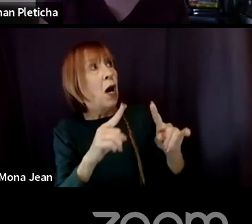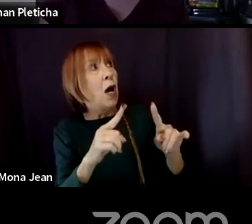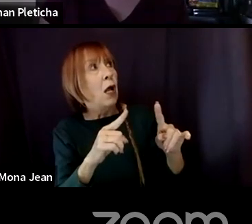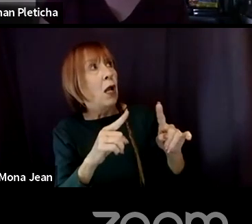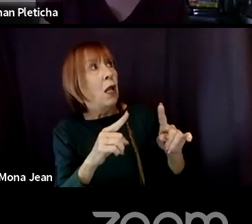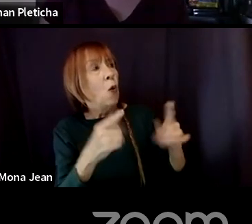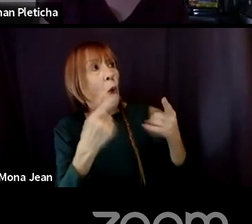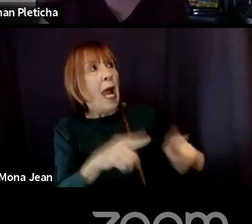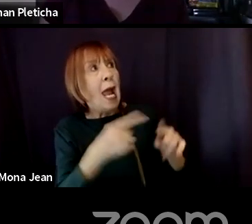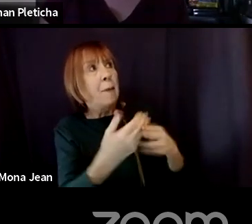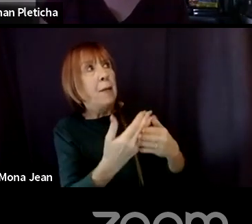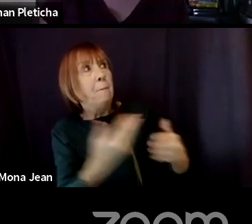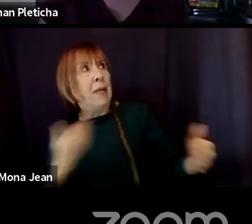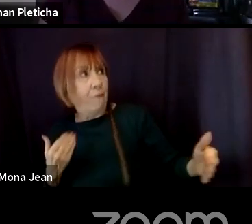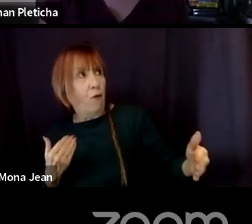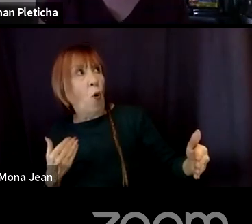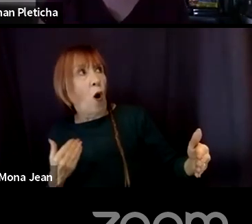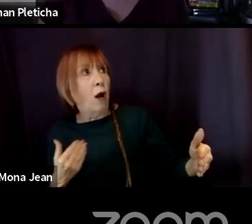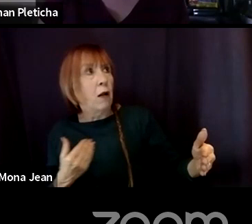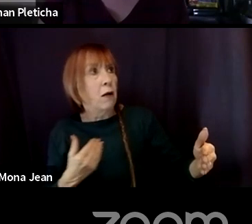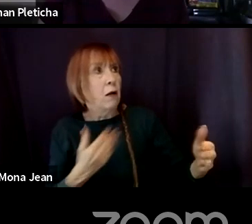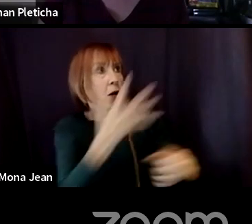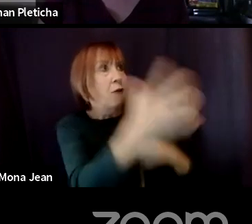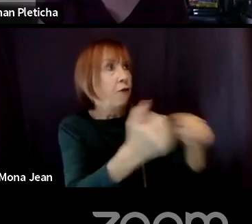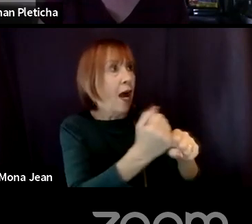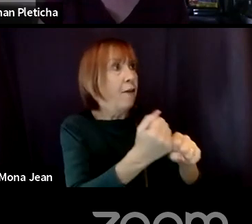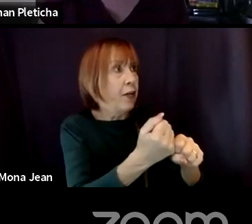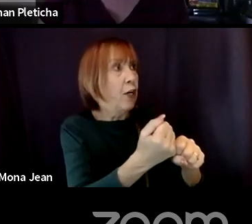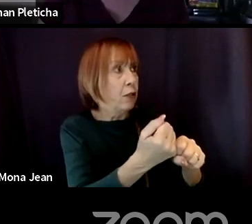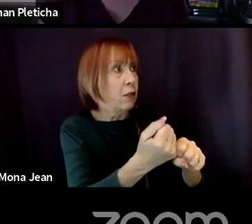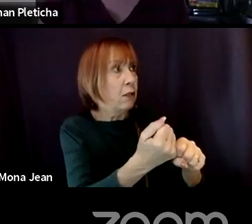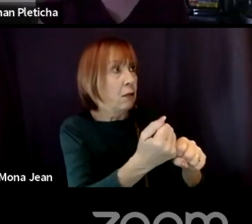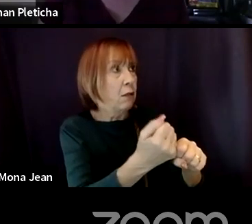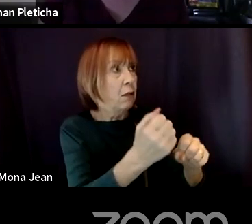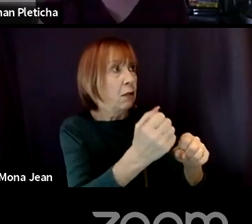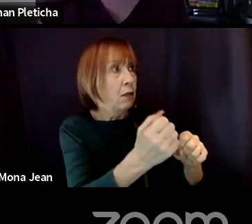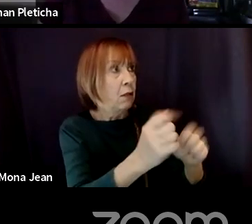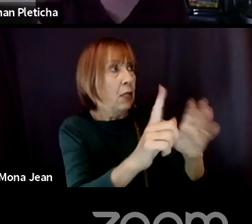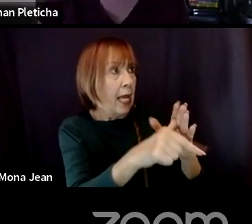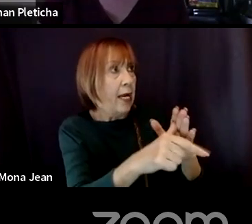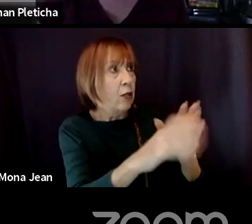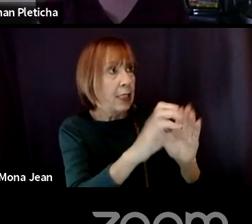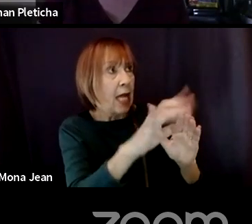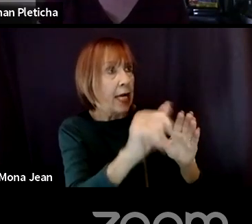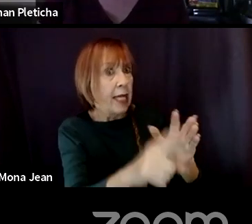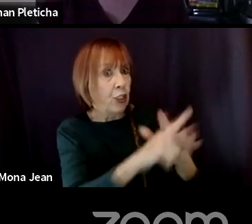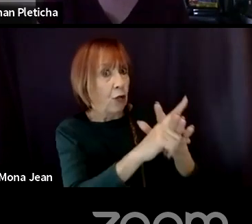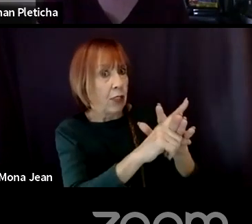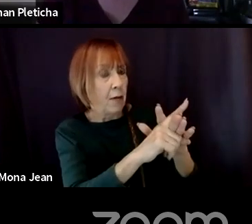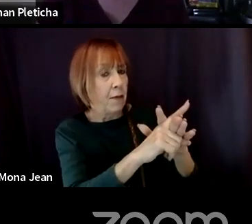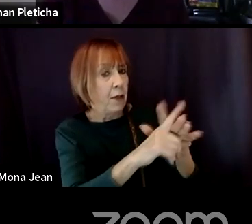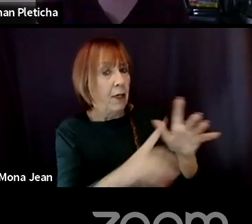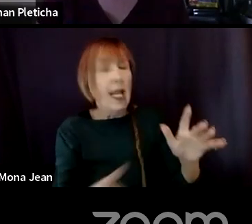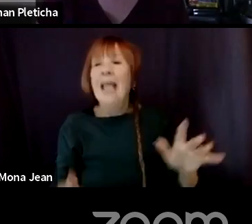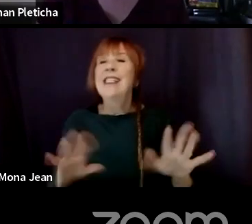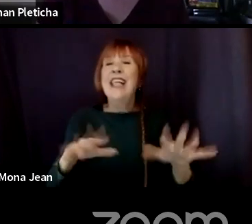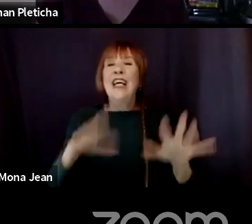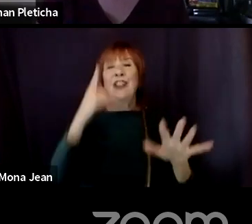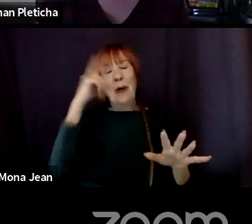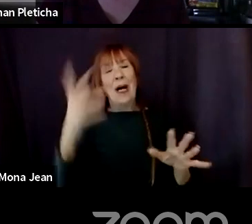I heard your note, I'm telling you that, but I'm just letting you know. So, anytime you're in those situations for me,